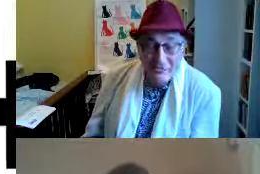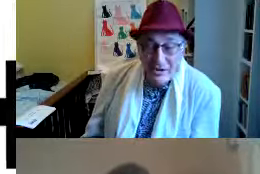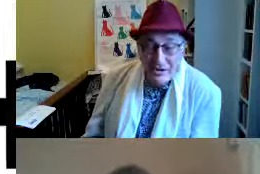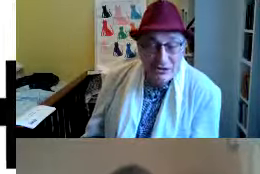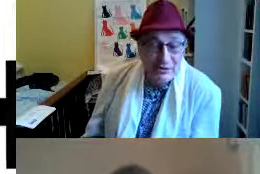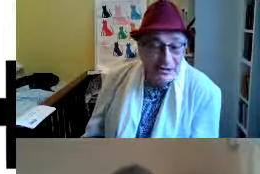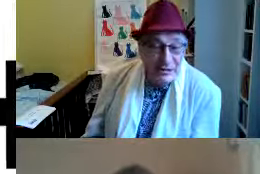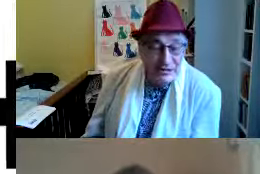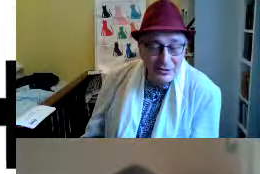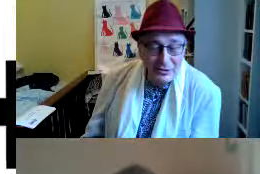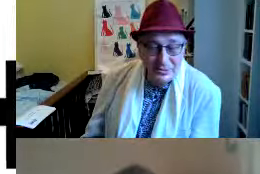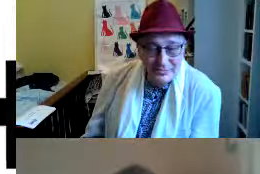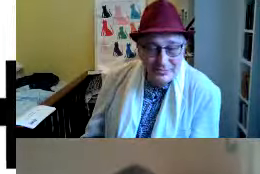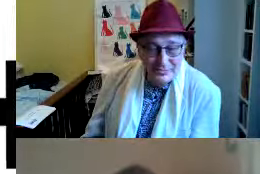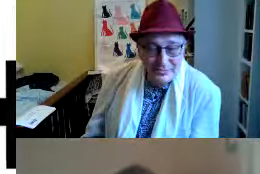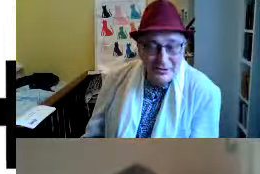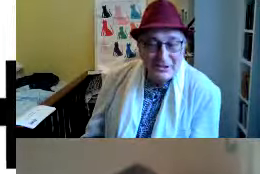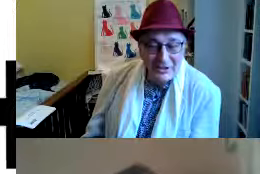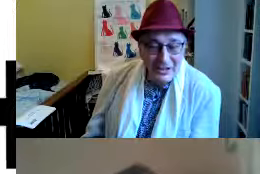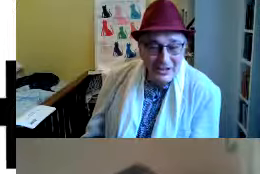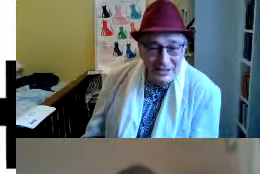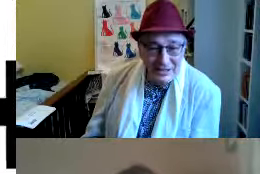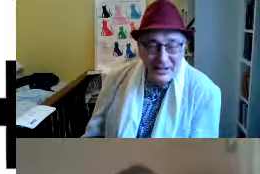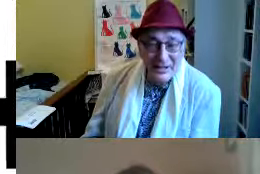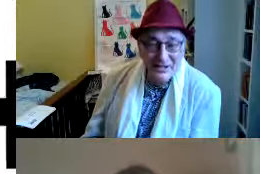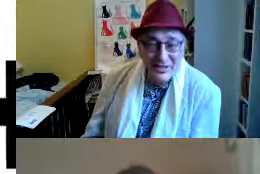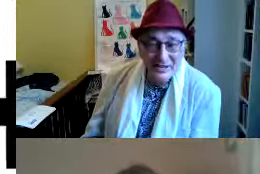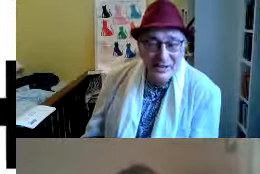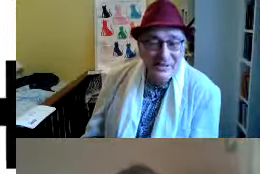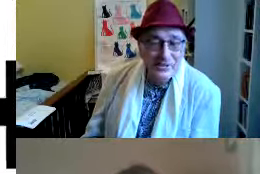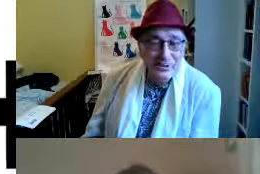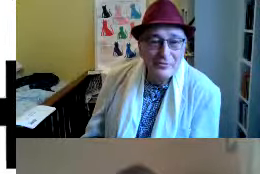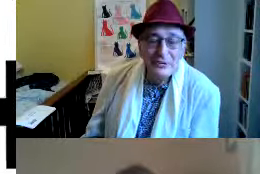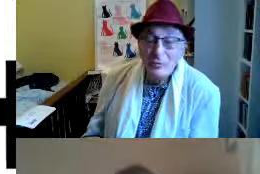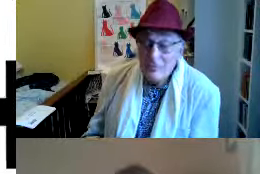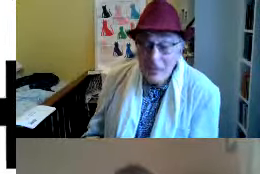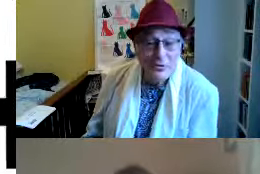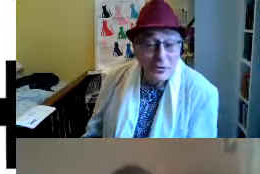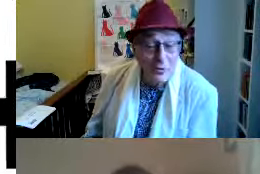regional national press on that day then i think would have fell so with bolton and quinn